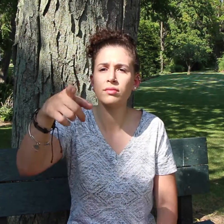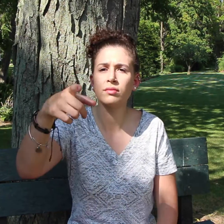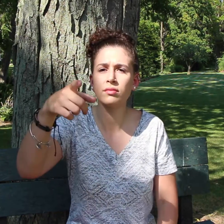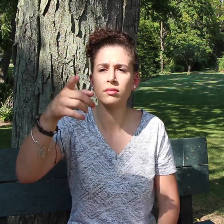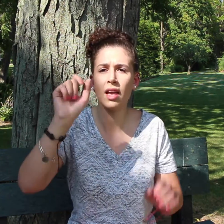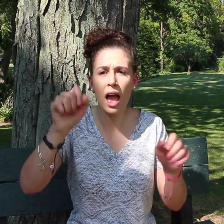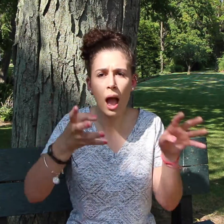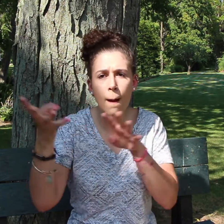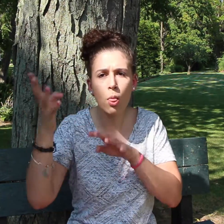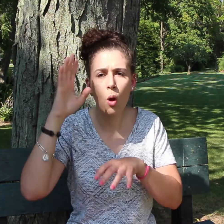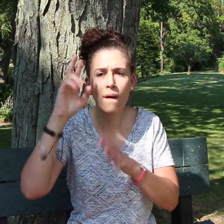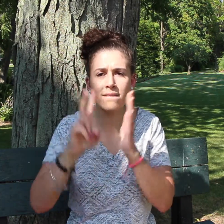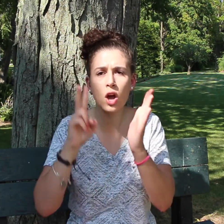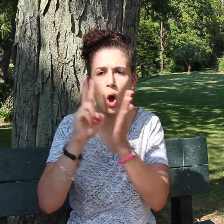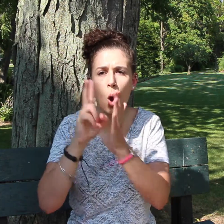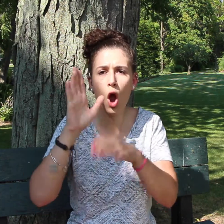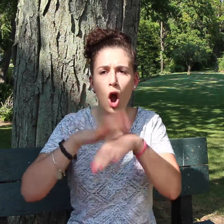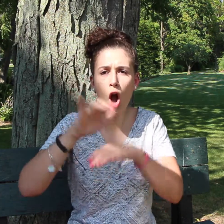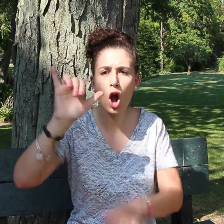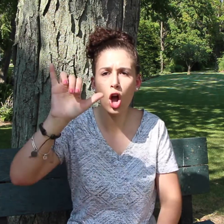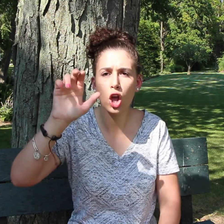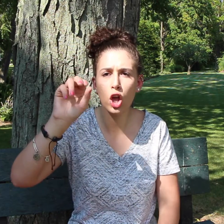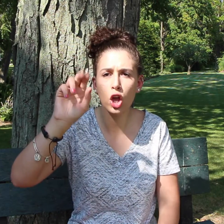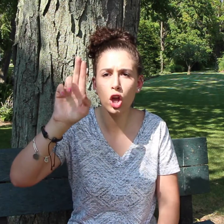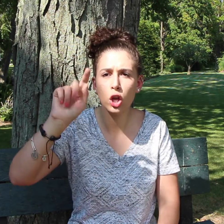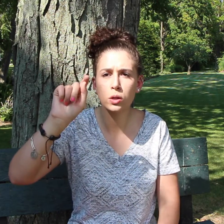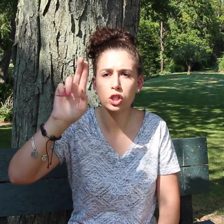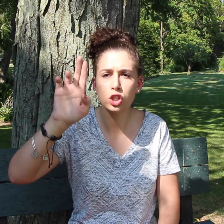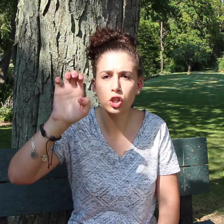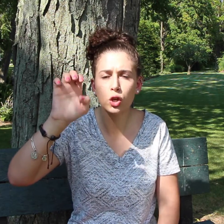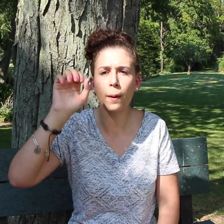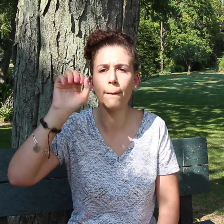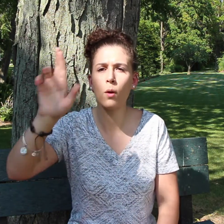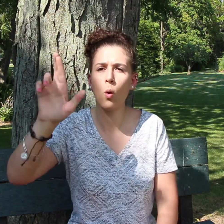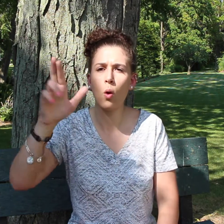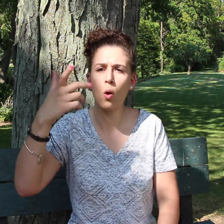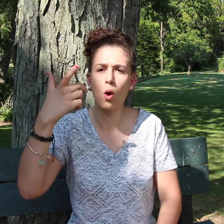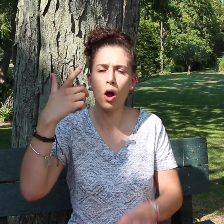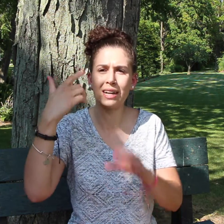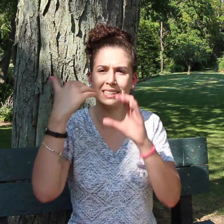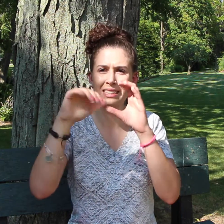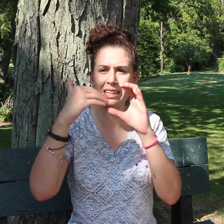You can send the video or upload onto YouTube and send me the link